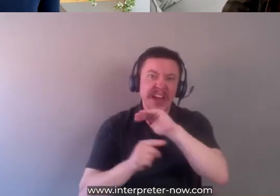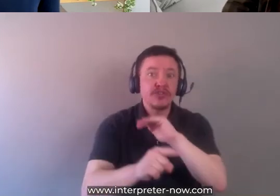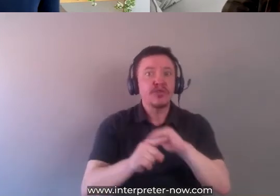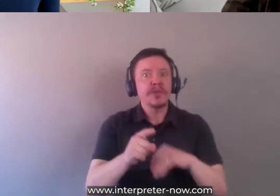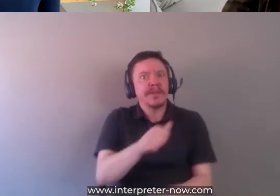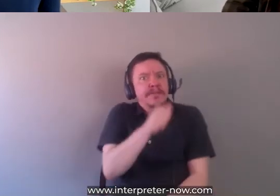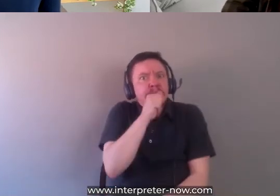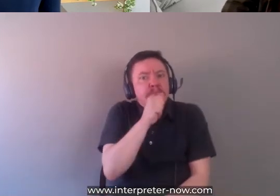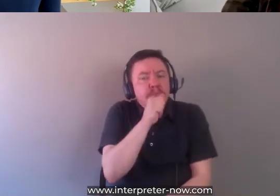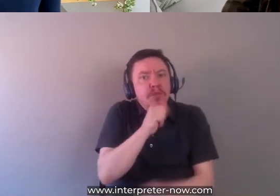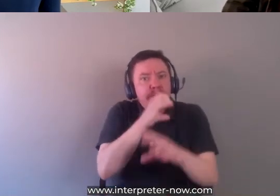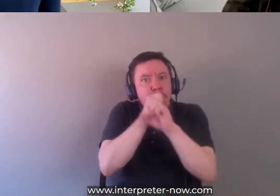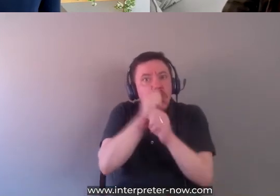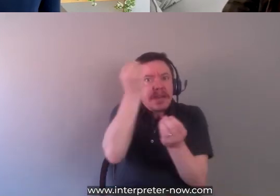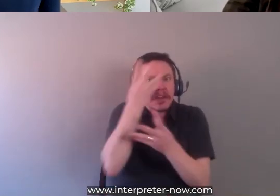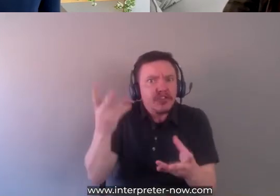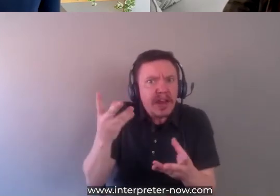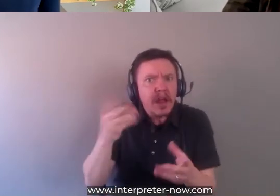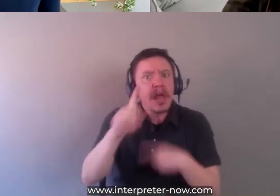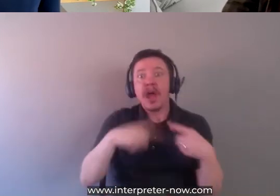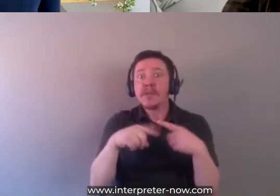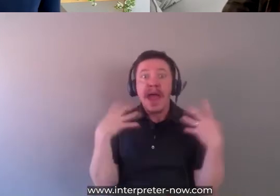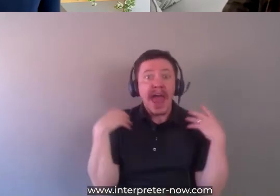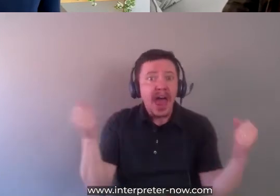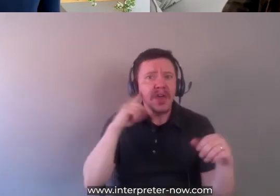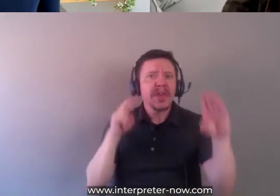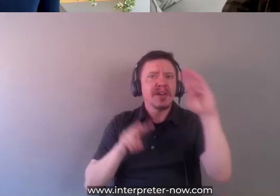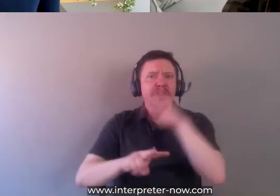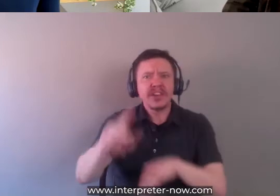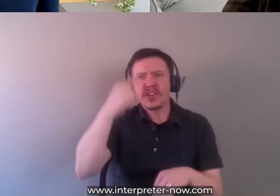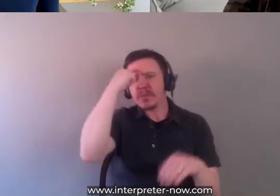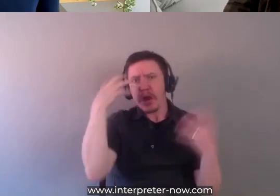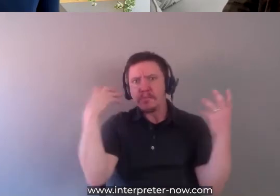to information about our health, predictions about our mental health, information about